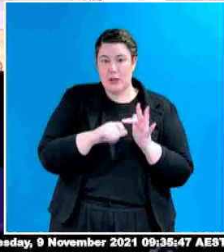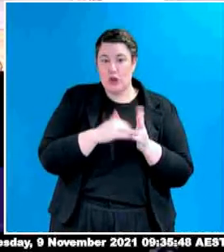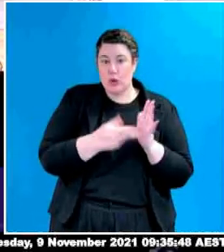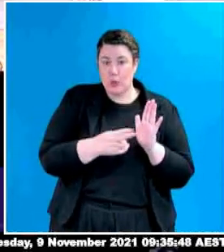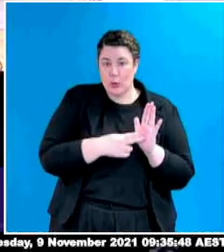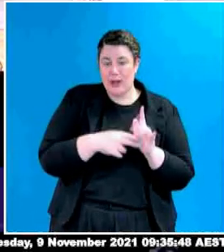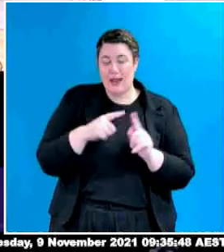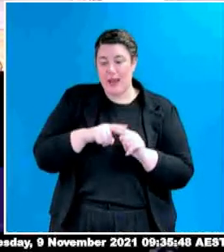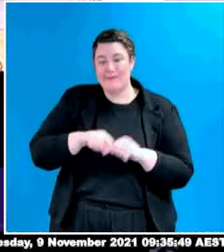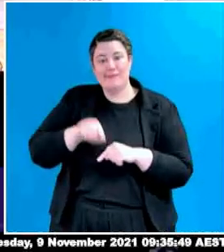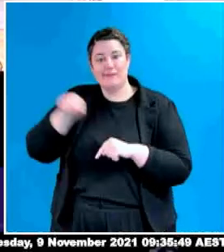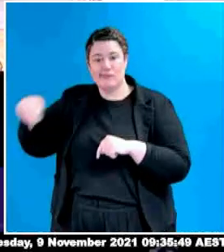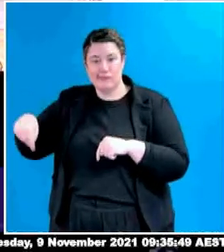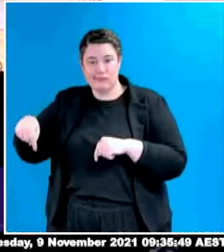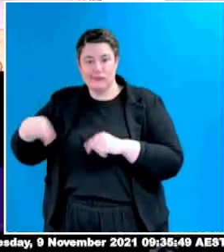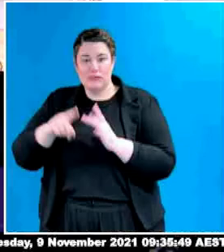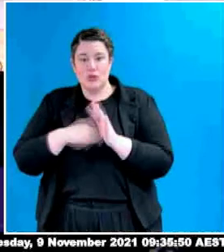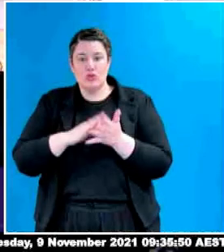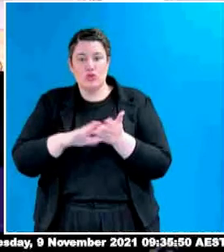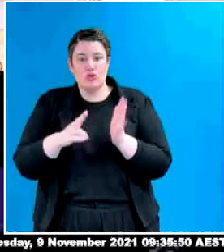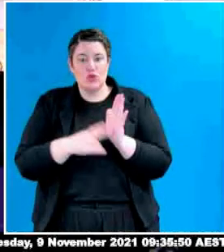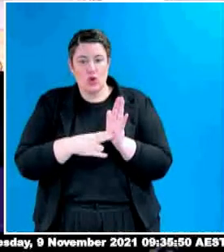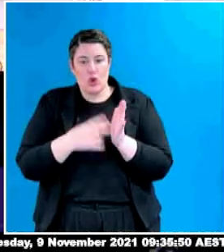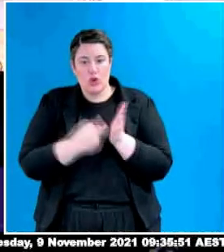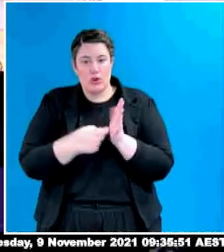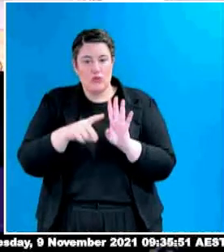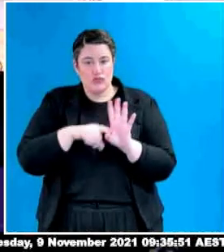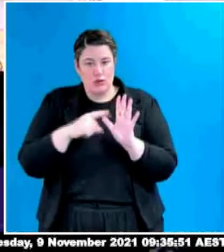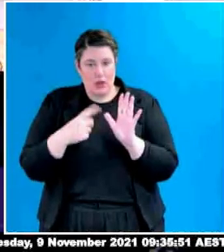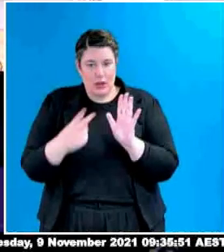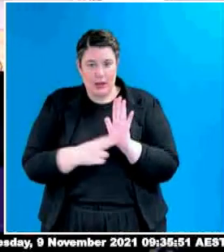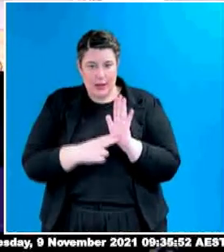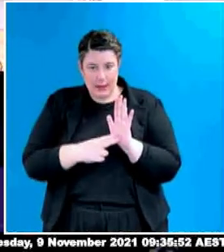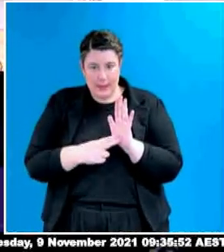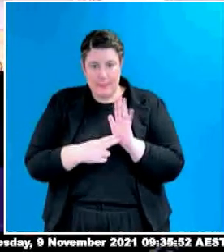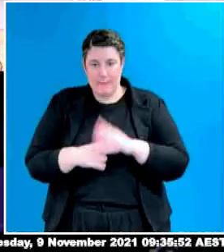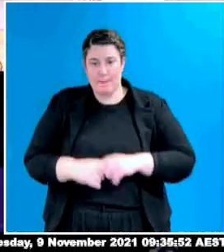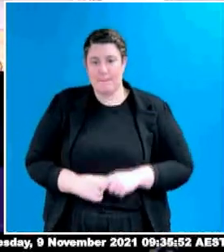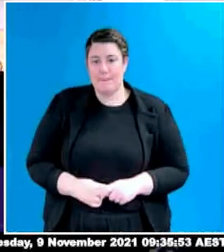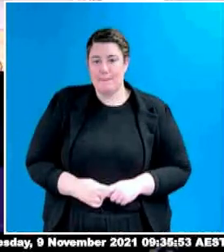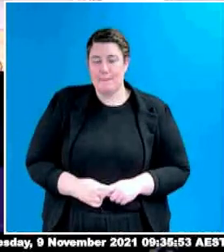joining me in the Sydney hearing room. Yes, Ms Eastman.